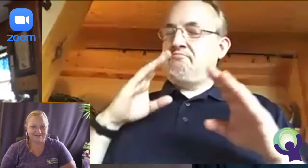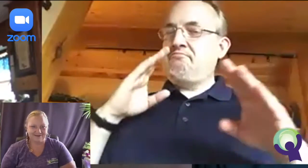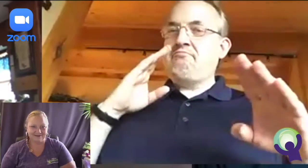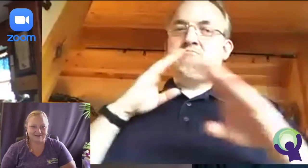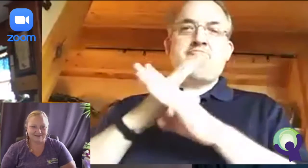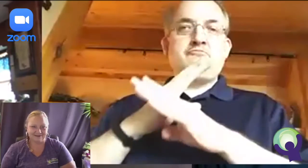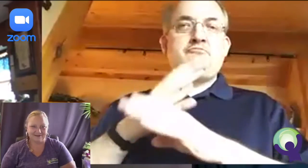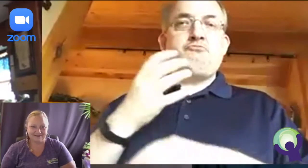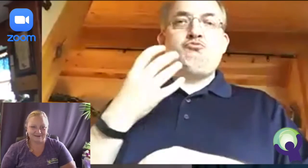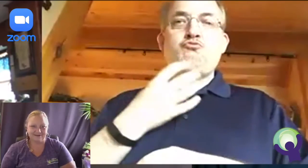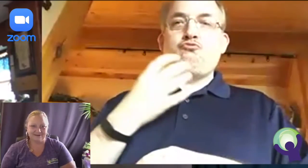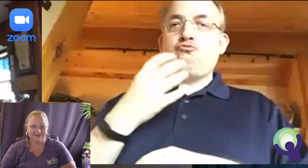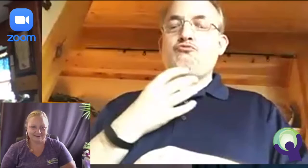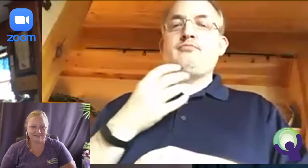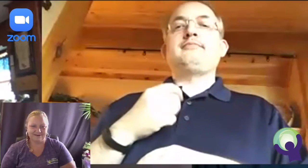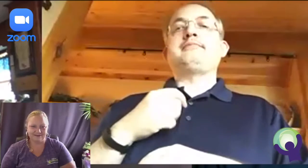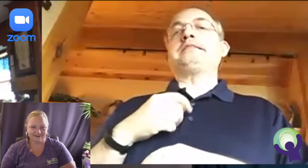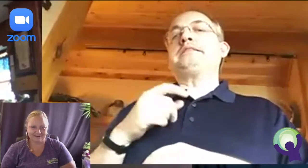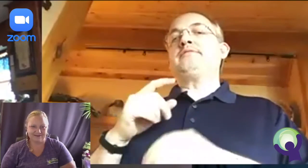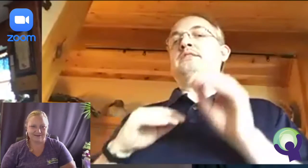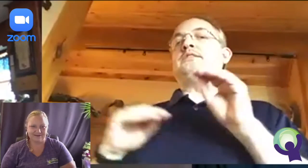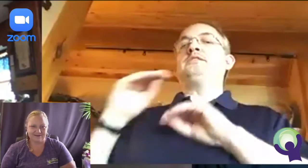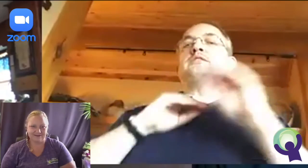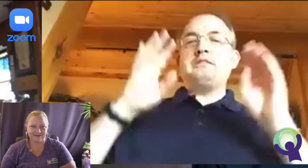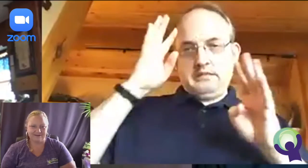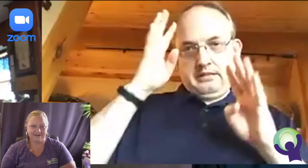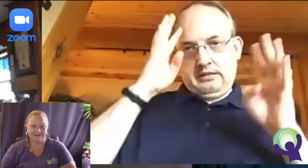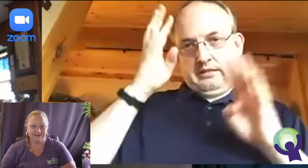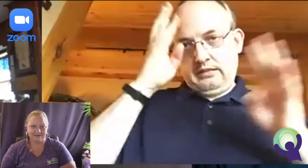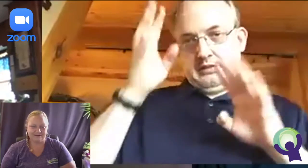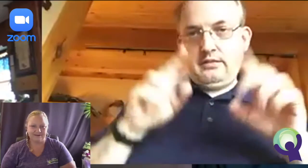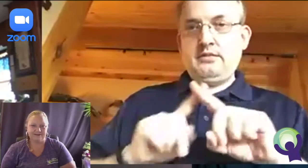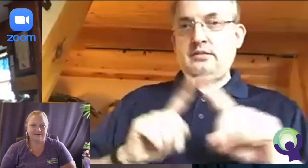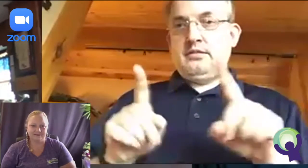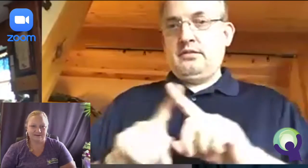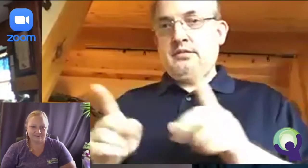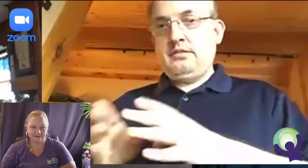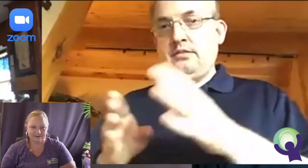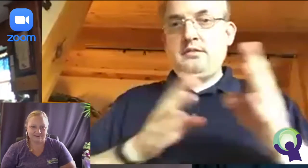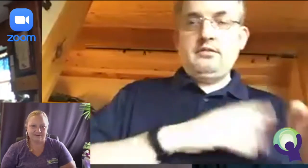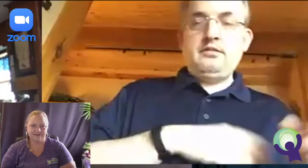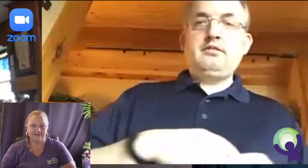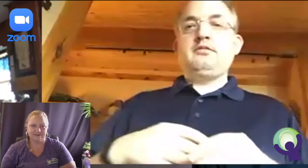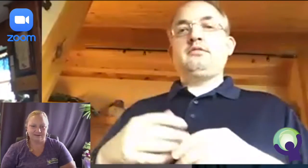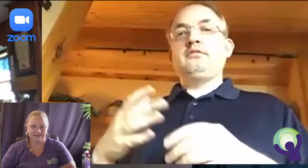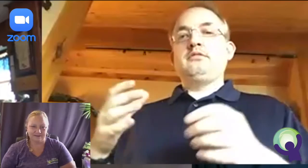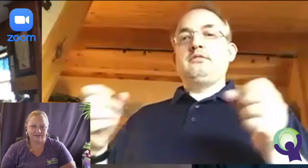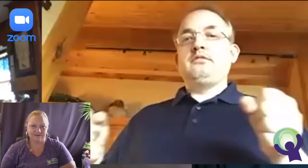navigating, that's definitely a barrier that we have to overcome. So being creative, finding